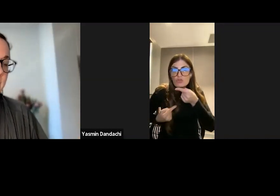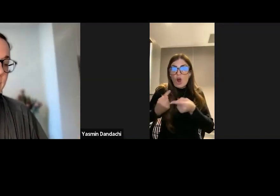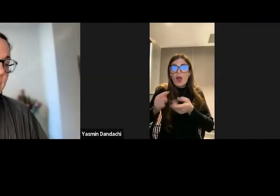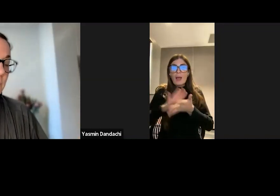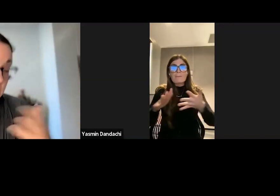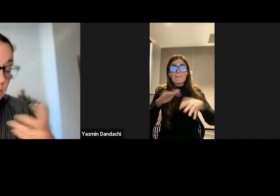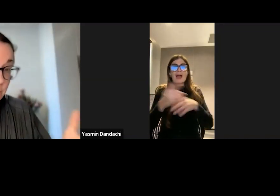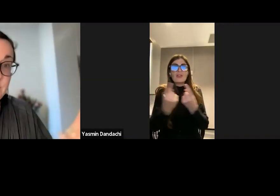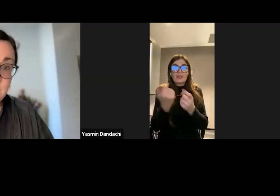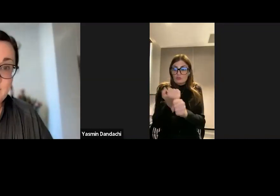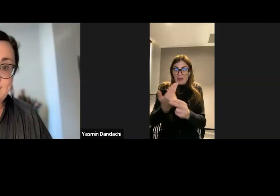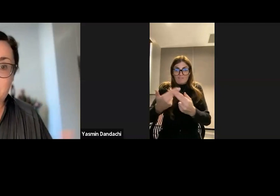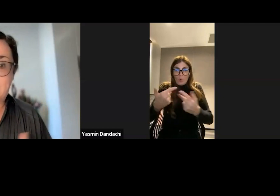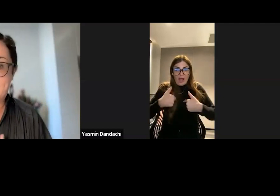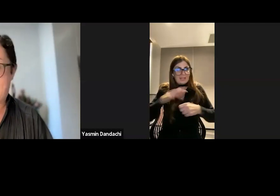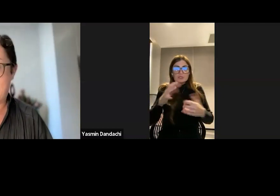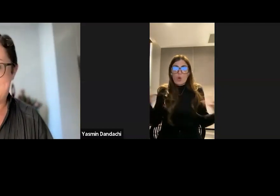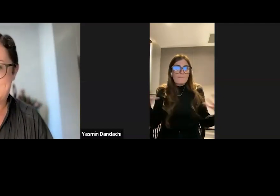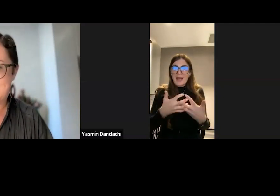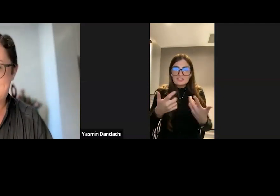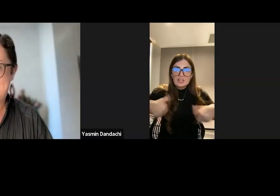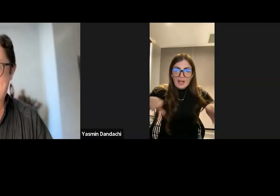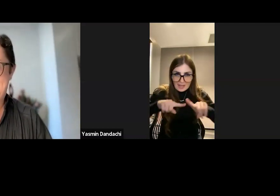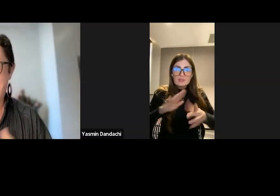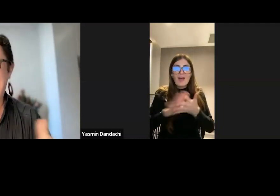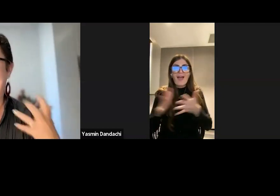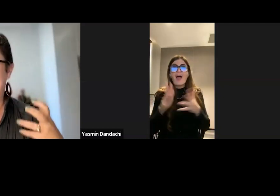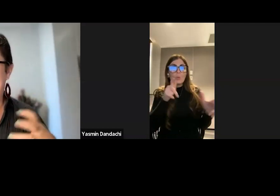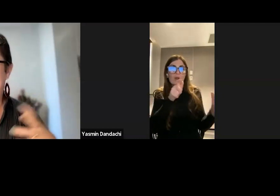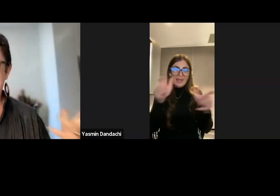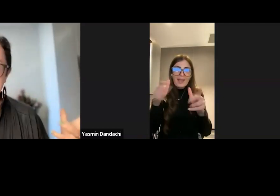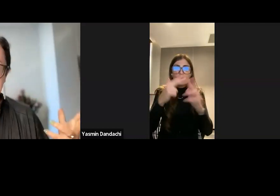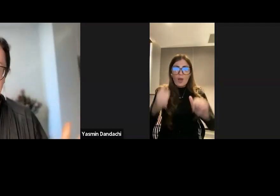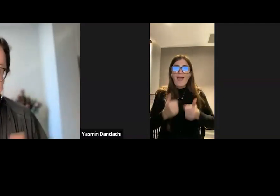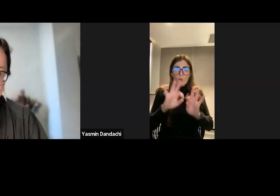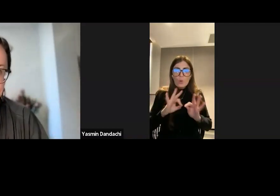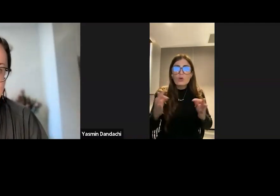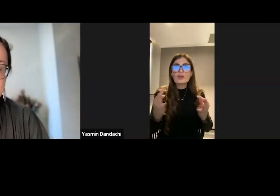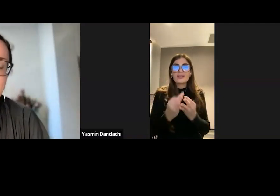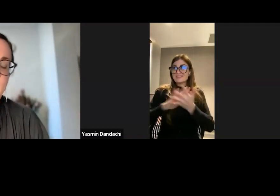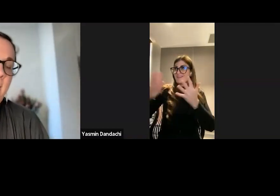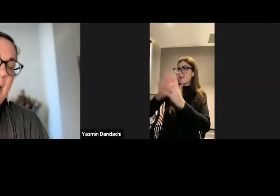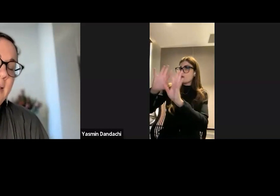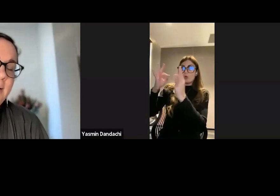which includes the way that we govern our organisations and the way that we are governed by them.